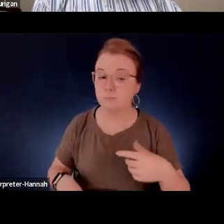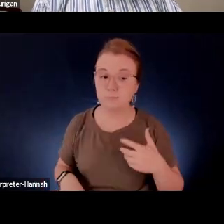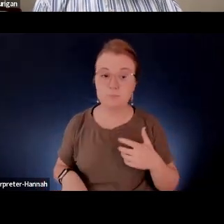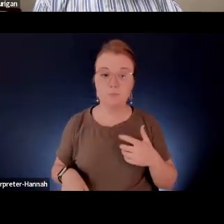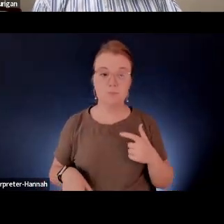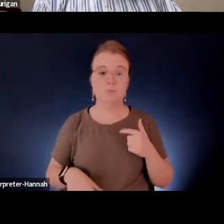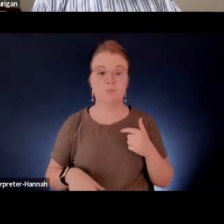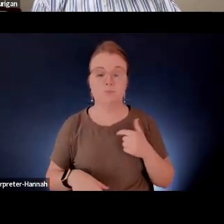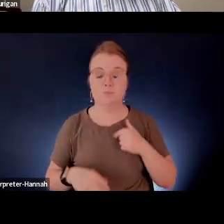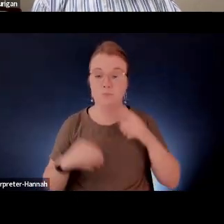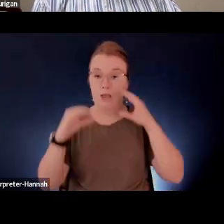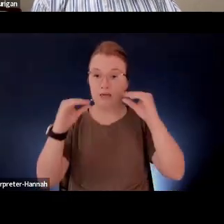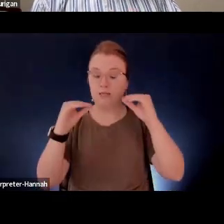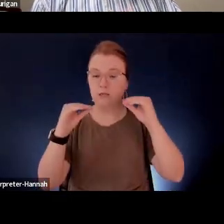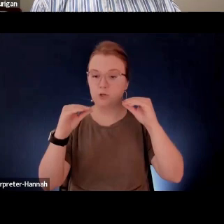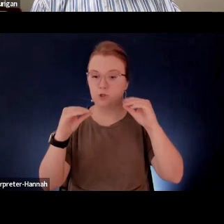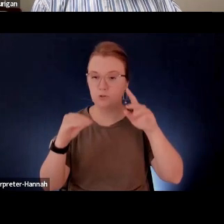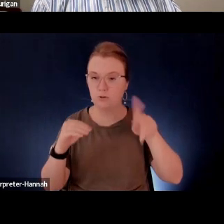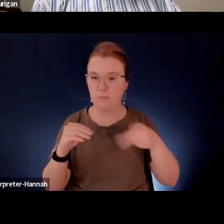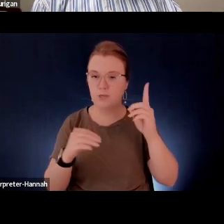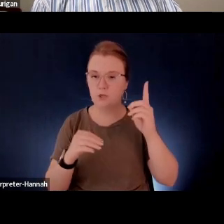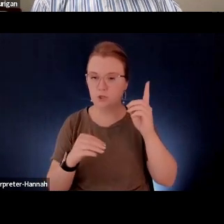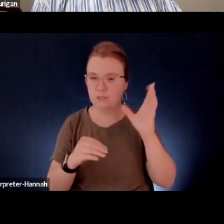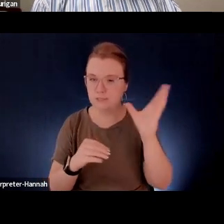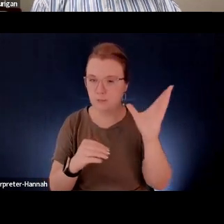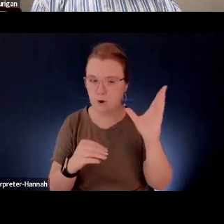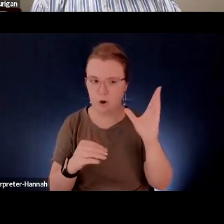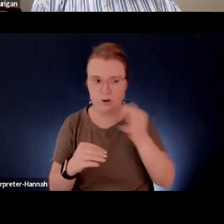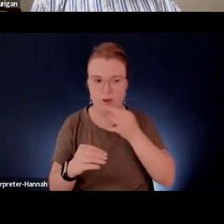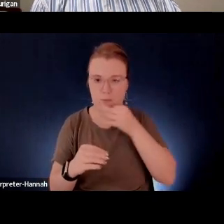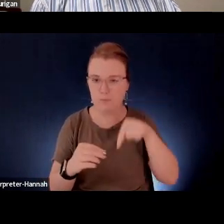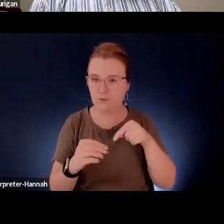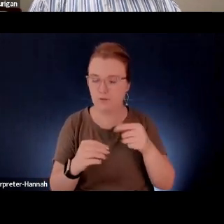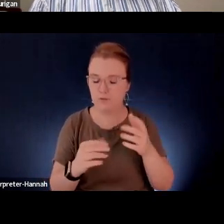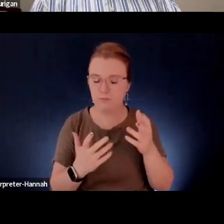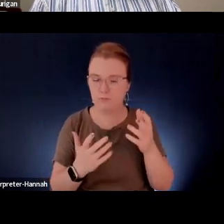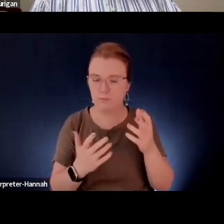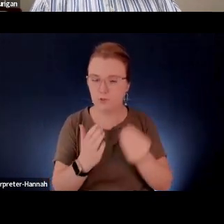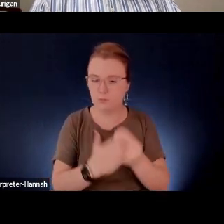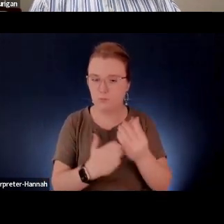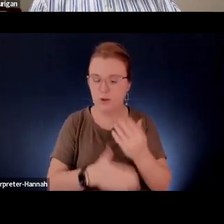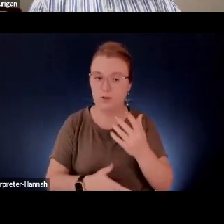I teach a doctoral seminar coming up in the spring and last year most of my students